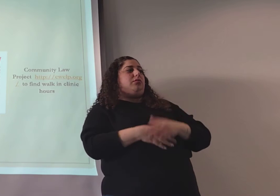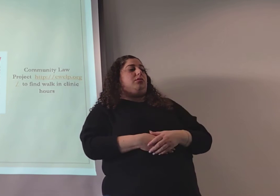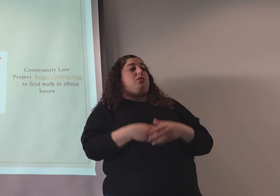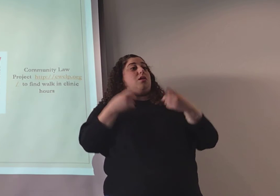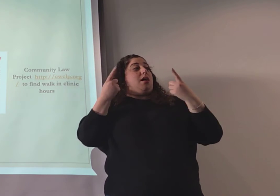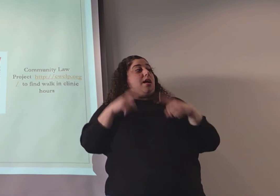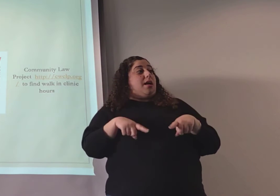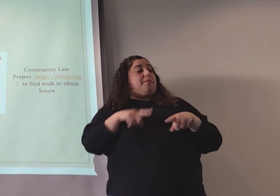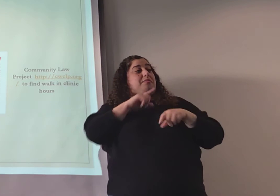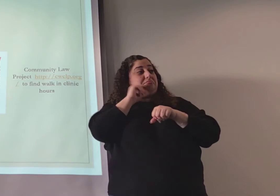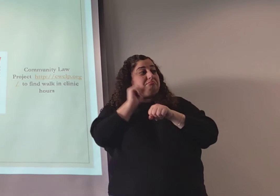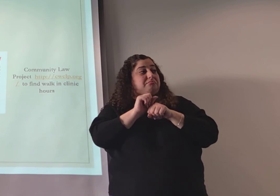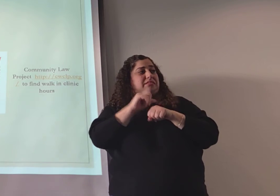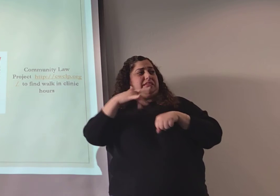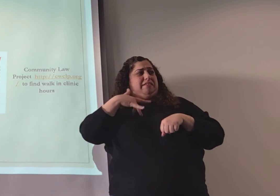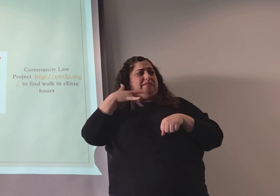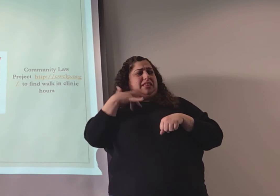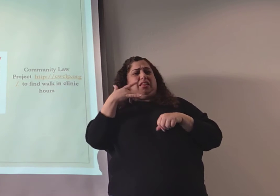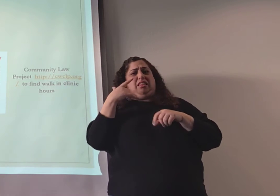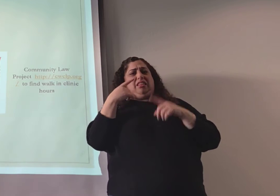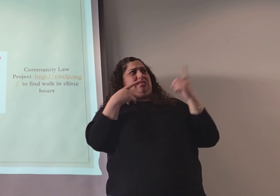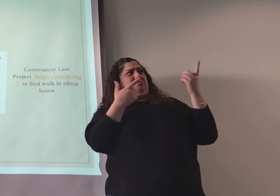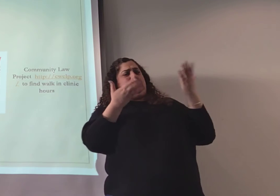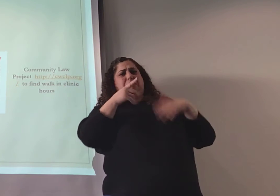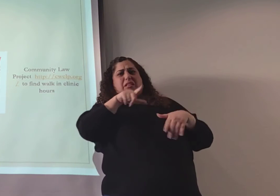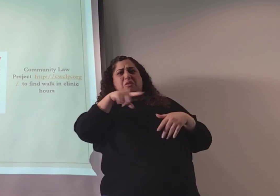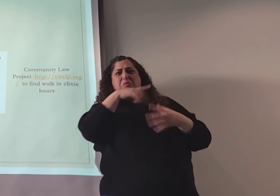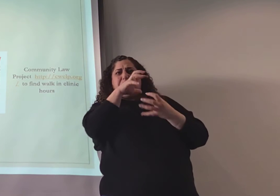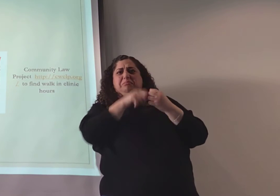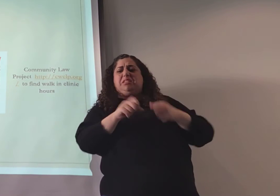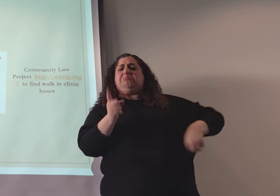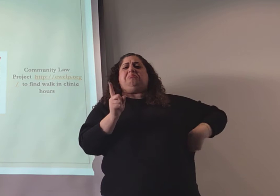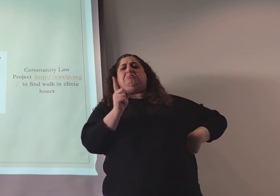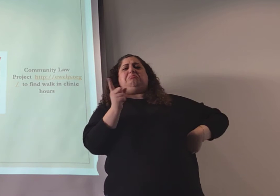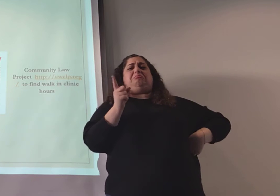They can also review a lease with you or answer questions about that.